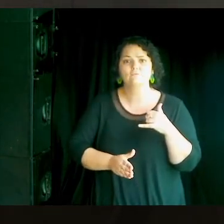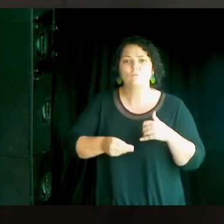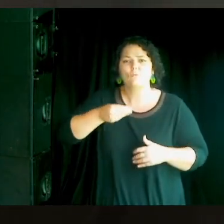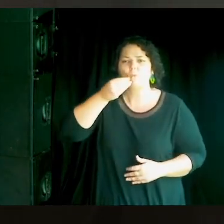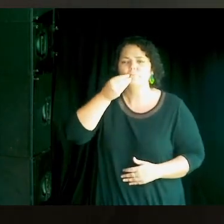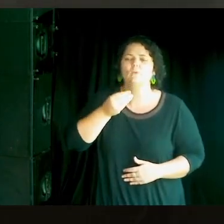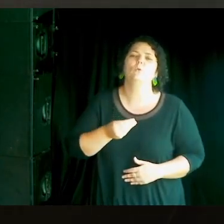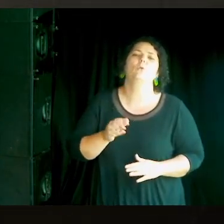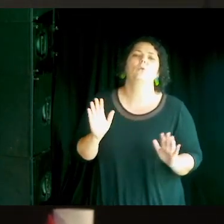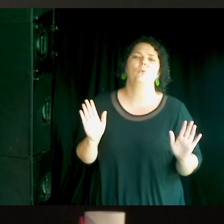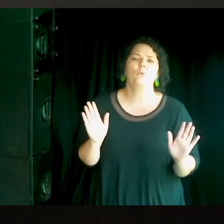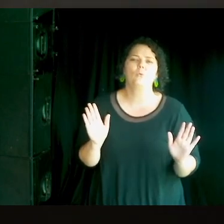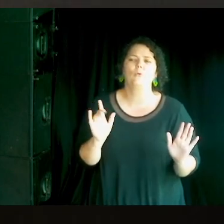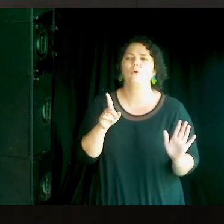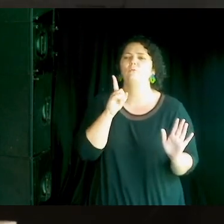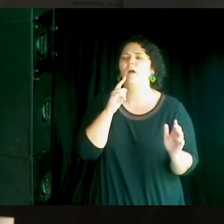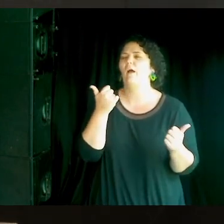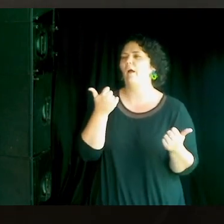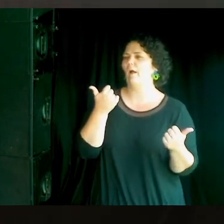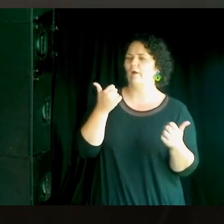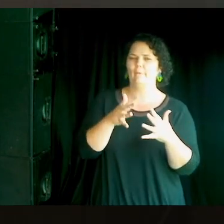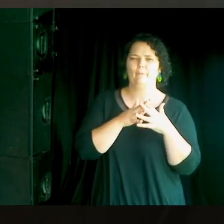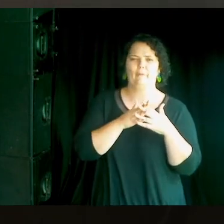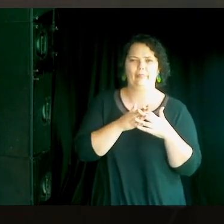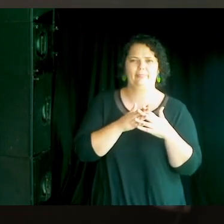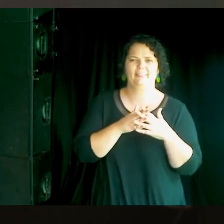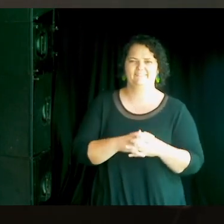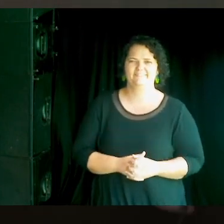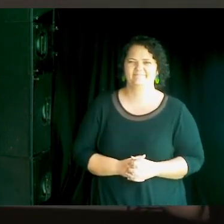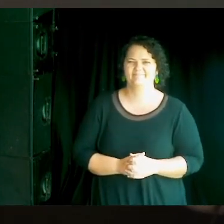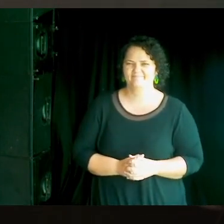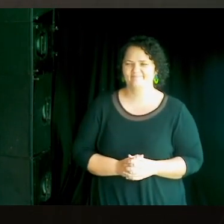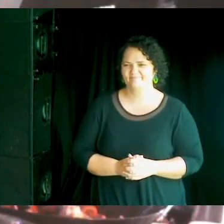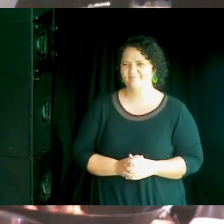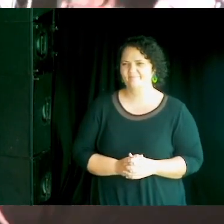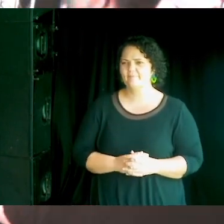you'll be like this is the best Emily do you have a professional way to open a plastic bag